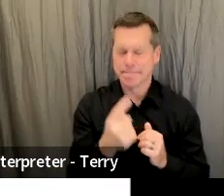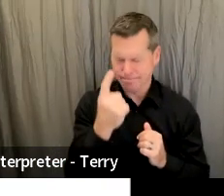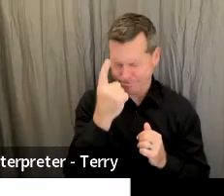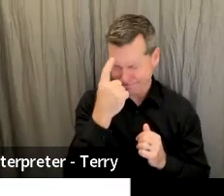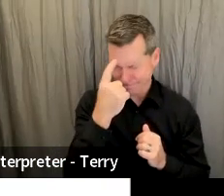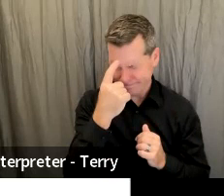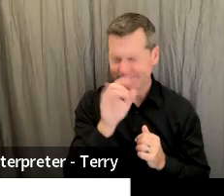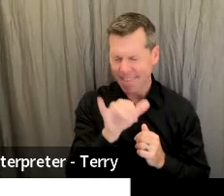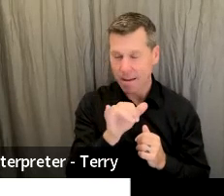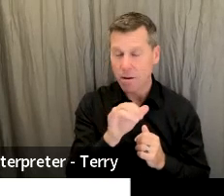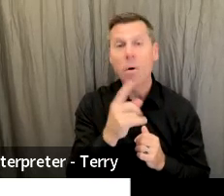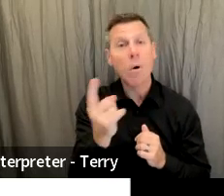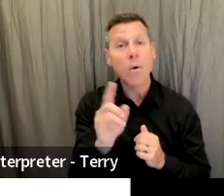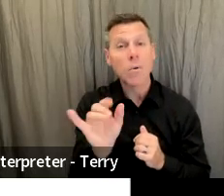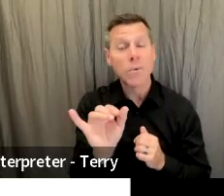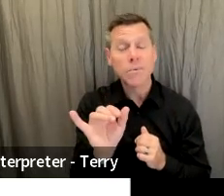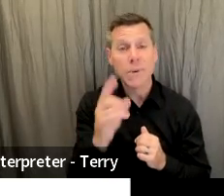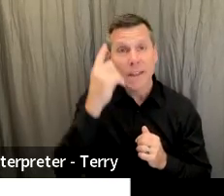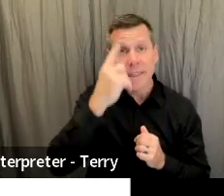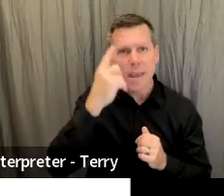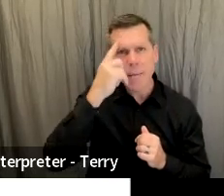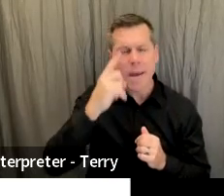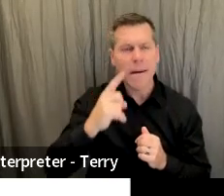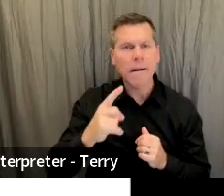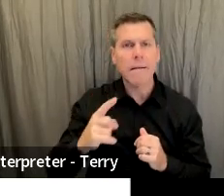but also thinking about, you know, the diversity of the texts themselves.